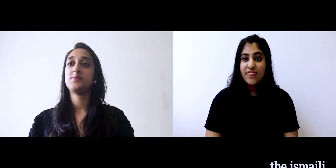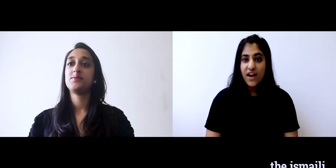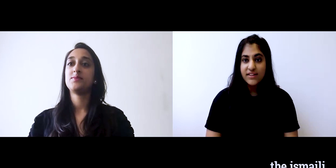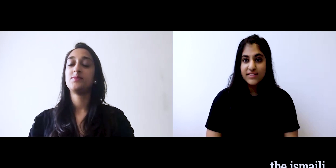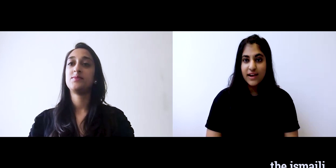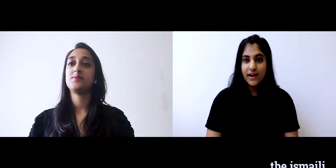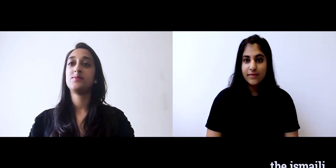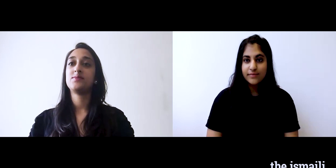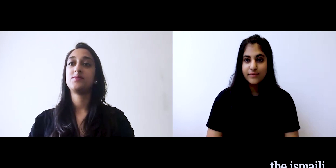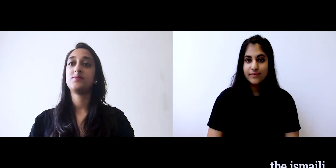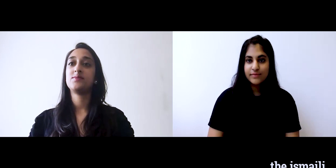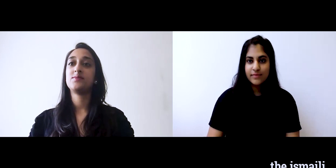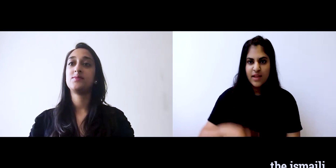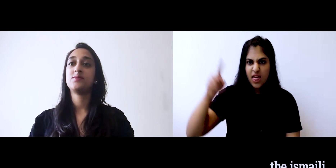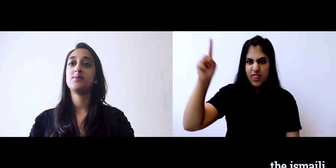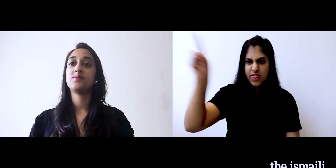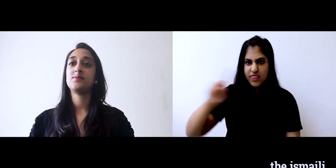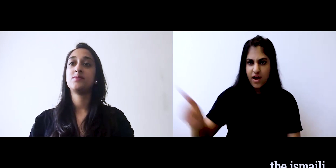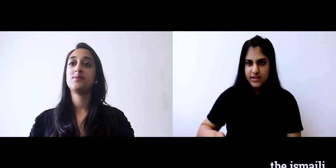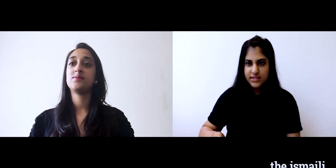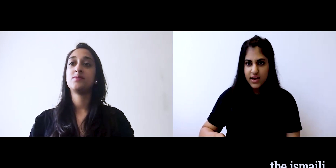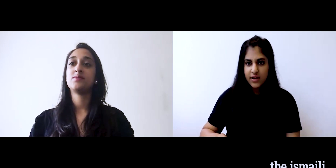Thunder, thunder